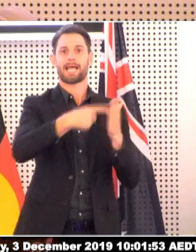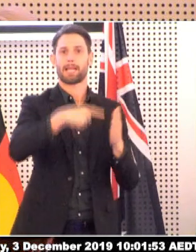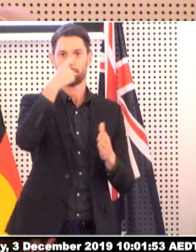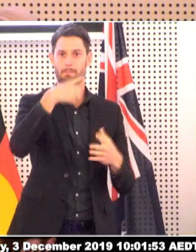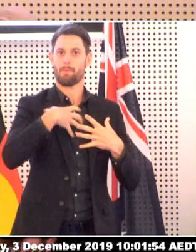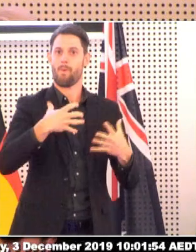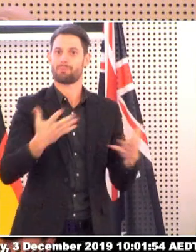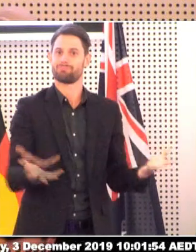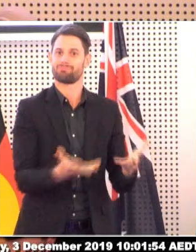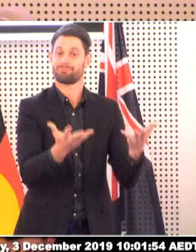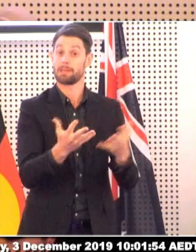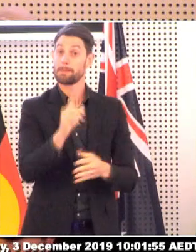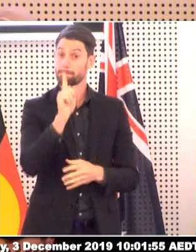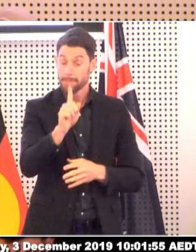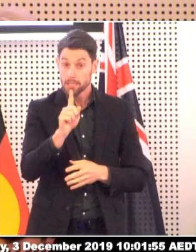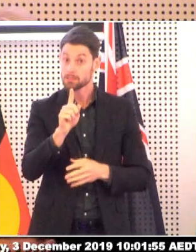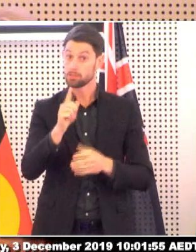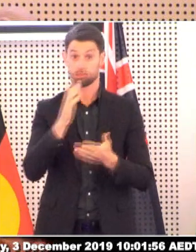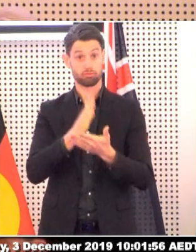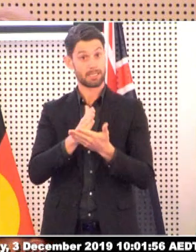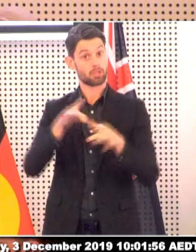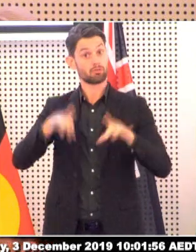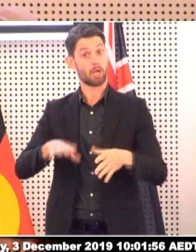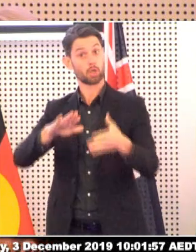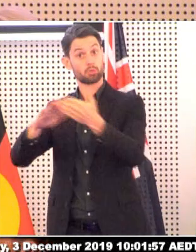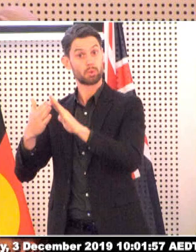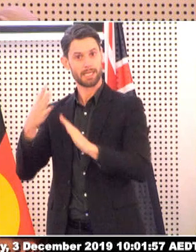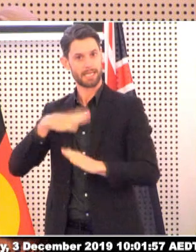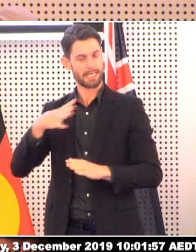inclusion by removing the physical, social and attitudinal barriers that confront